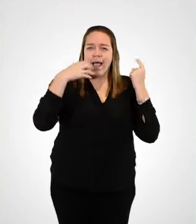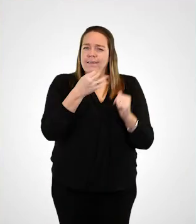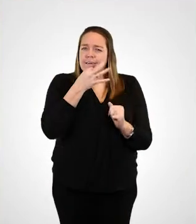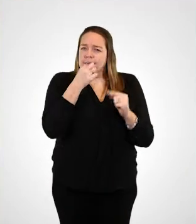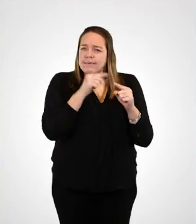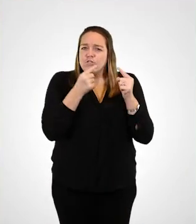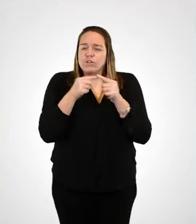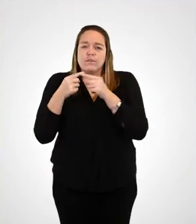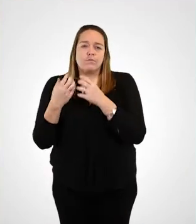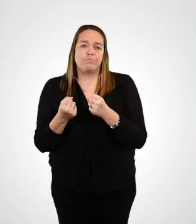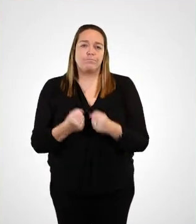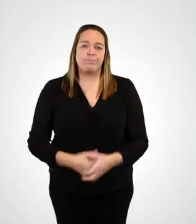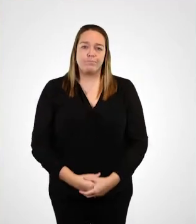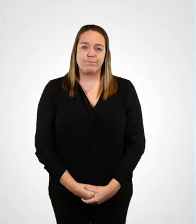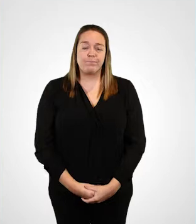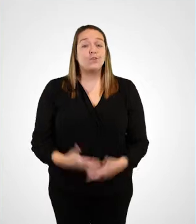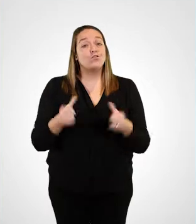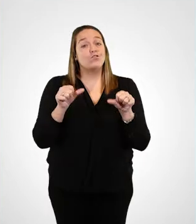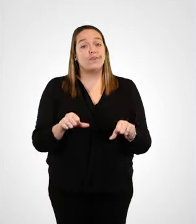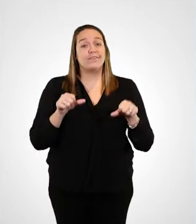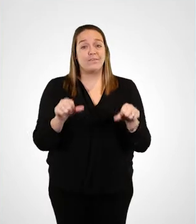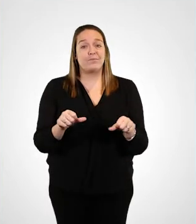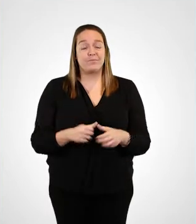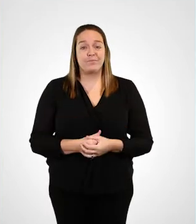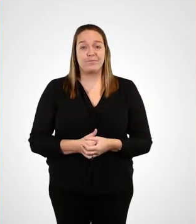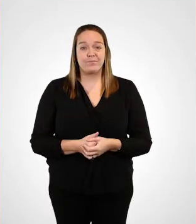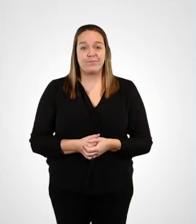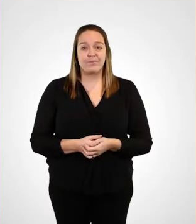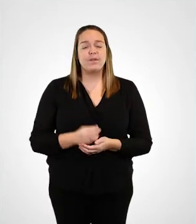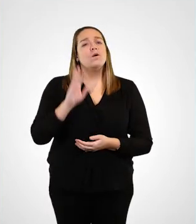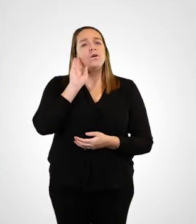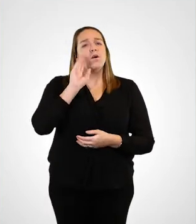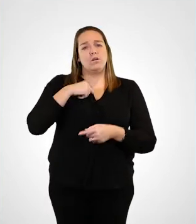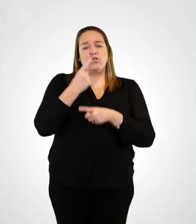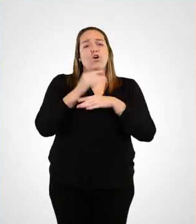between speech sounds.